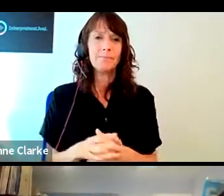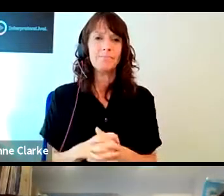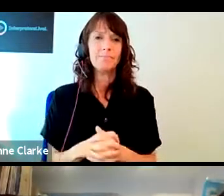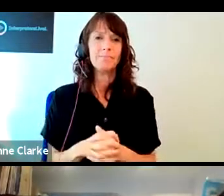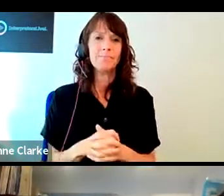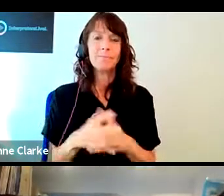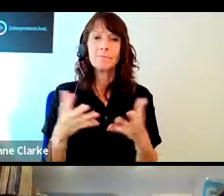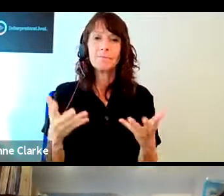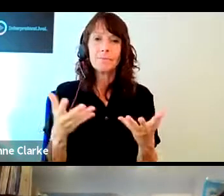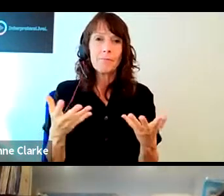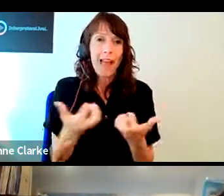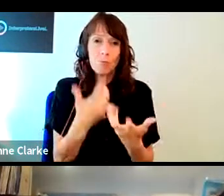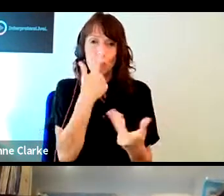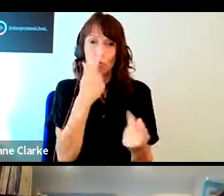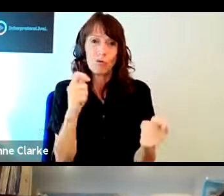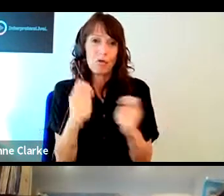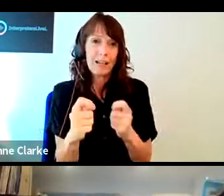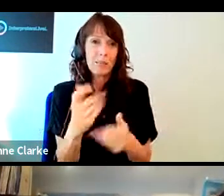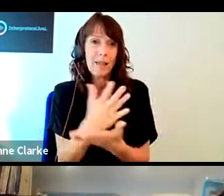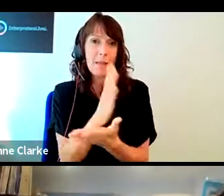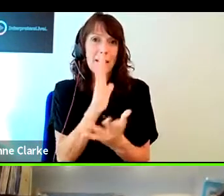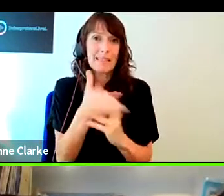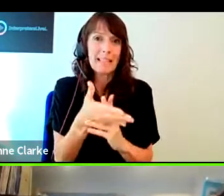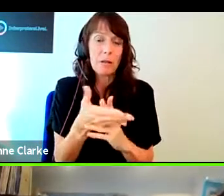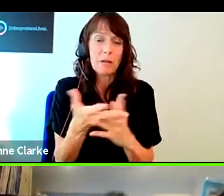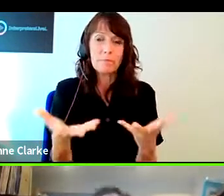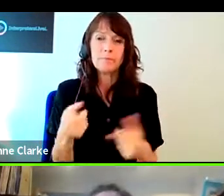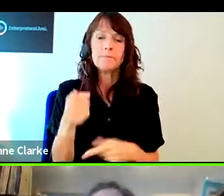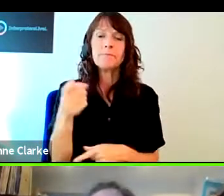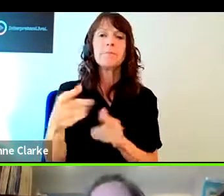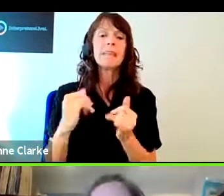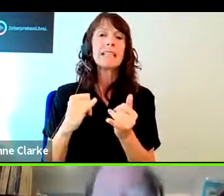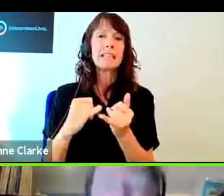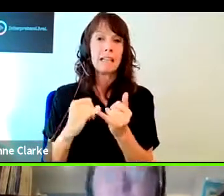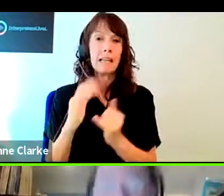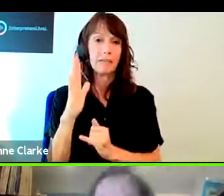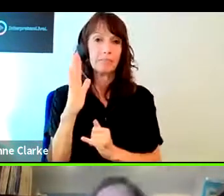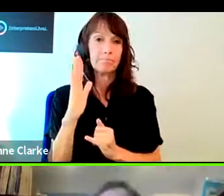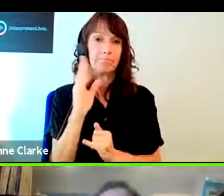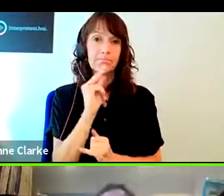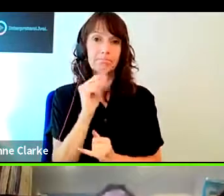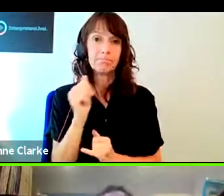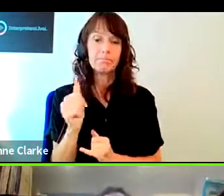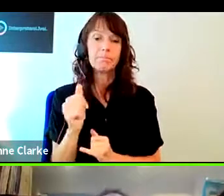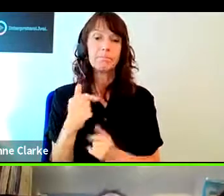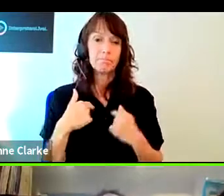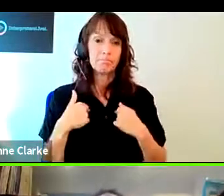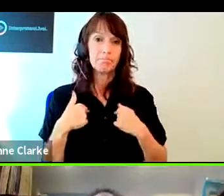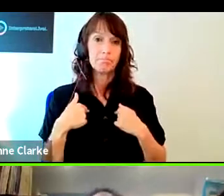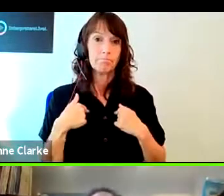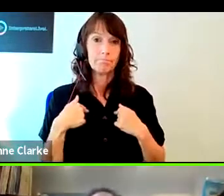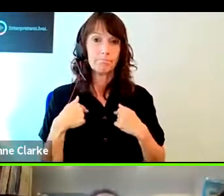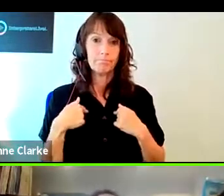where you start with that? Okay, I'll take that one then, because that's something we do a lot of